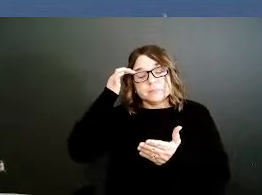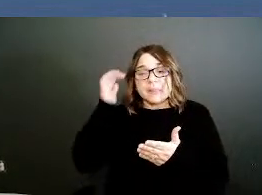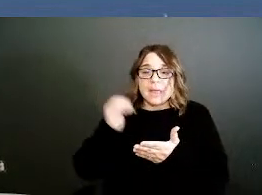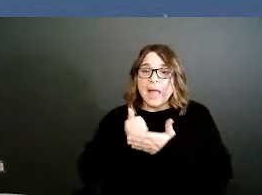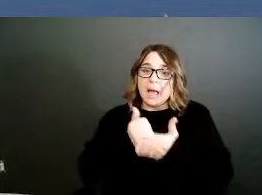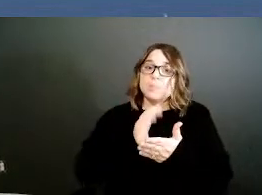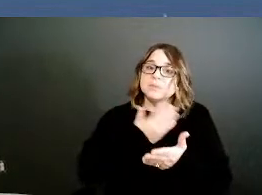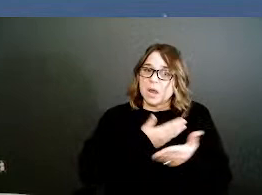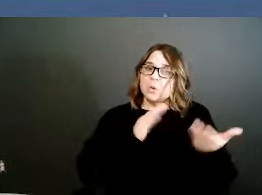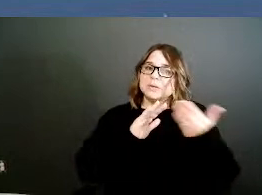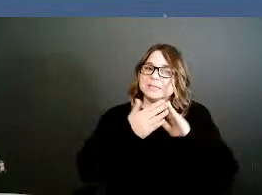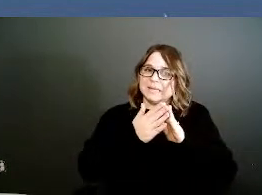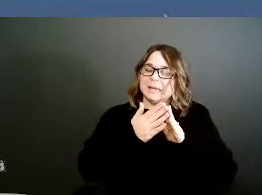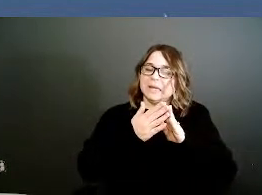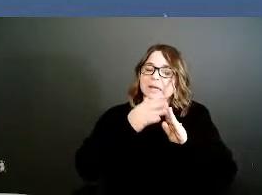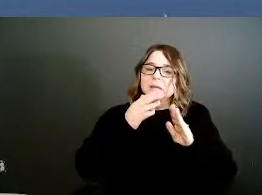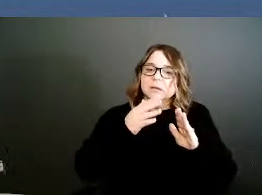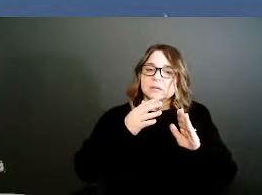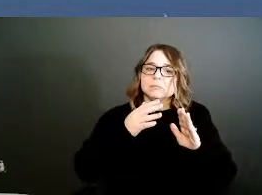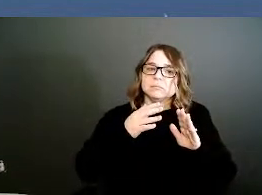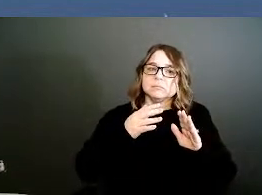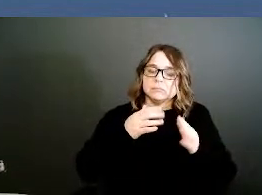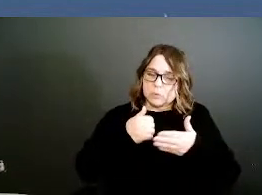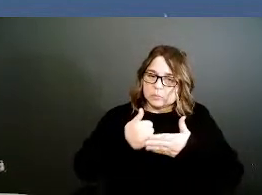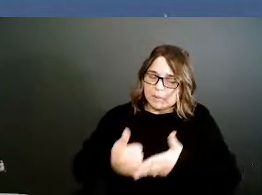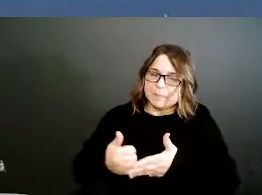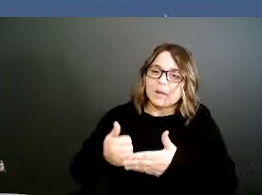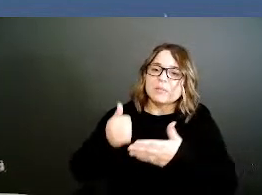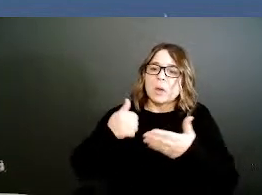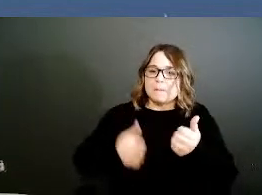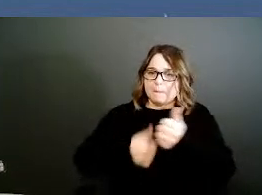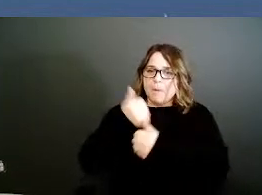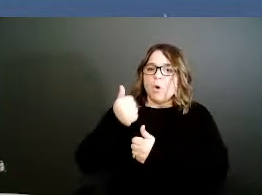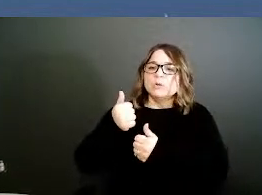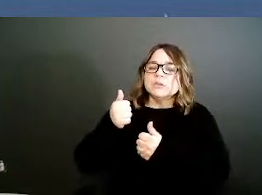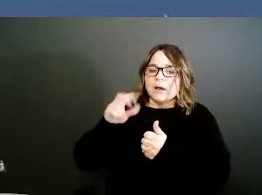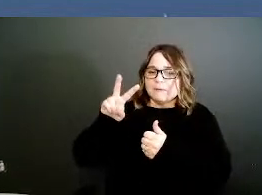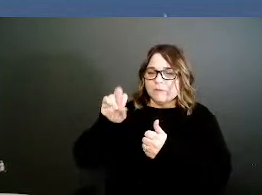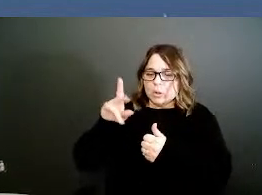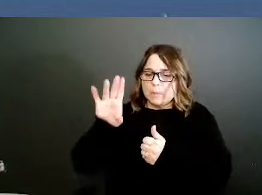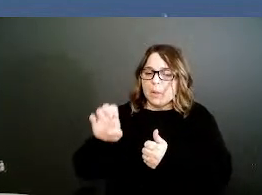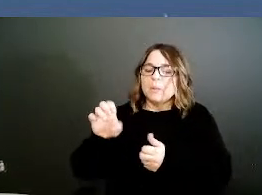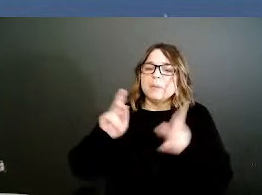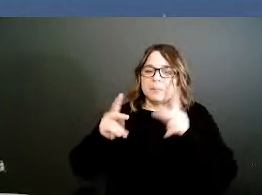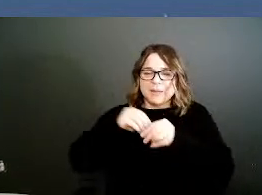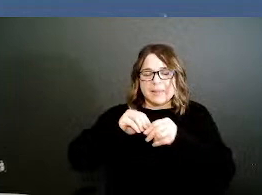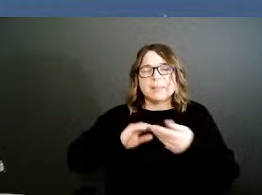PEOPLE IS PRIORITIZED, THAT MEANS FUNDING A NEW DEPARTMENT VIOLENCE